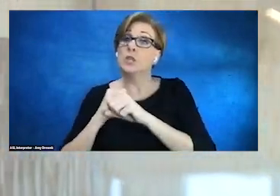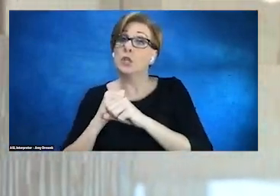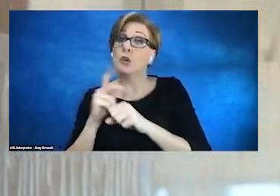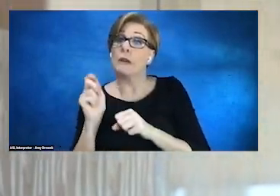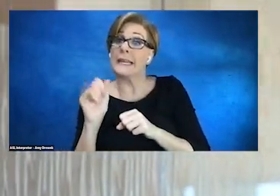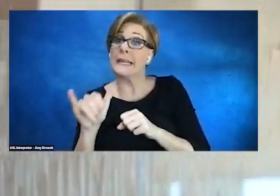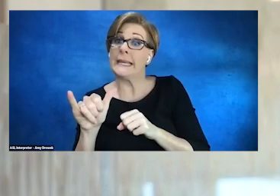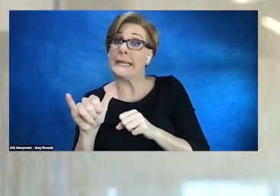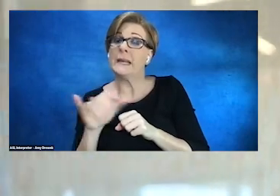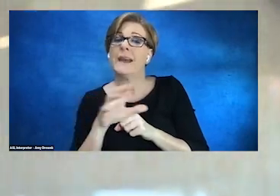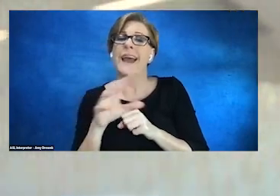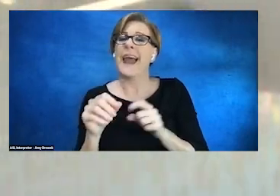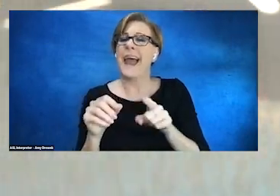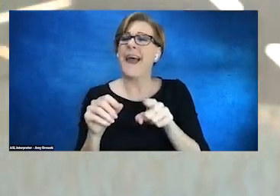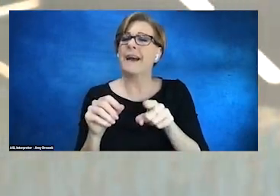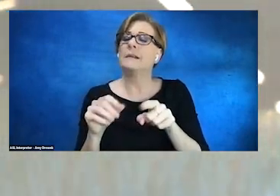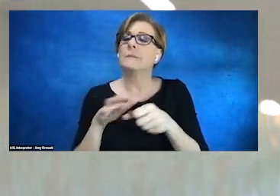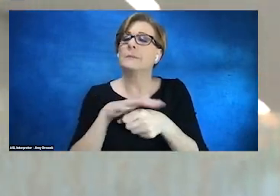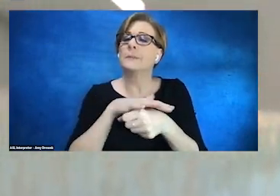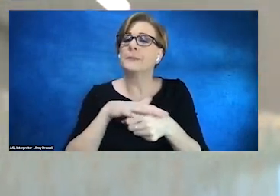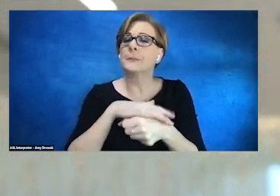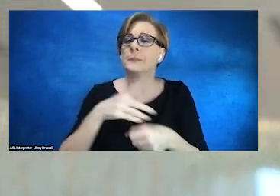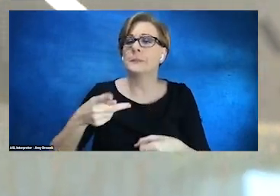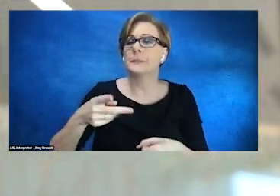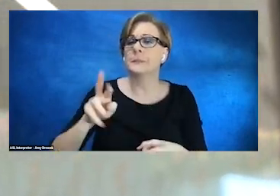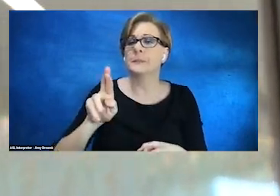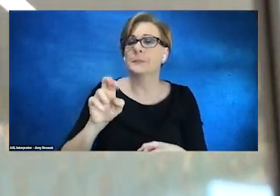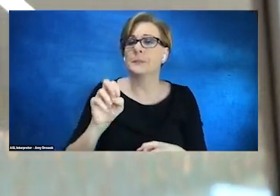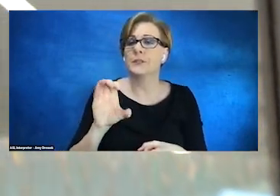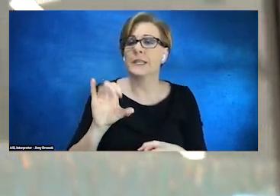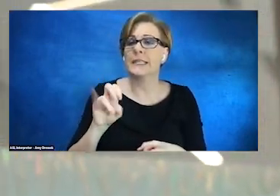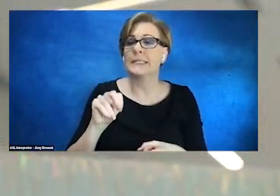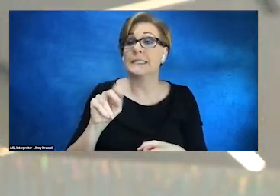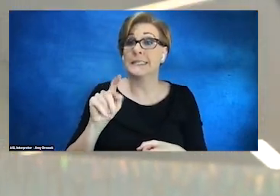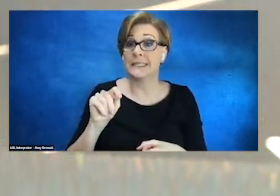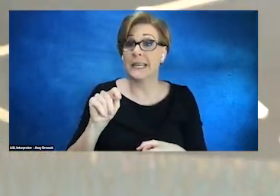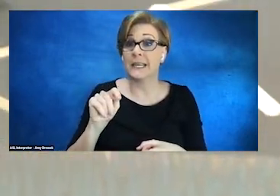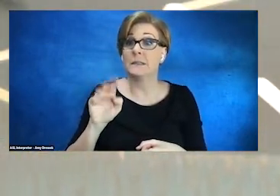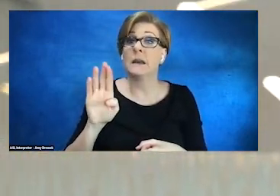and what we call a Precinct ballot report so we prepare these at the Elections Department